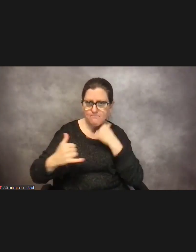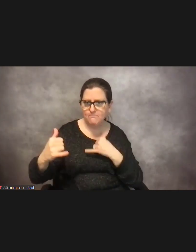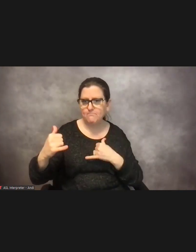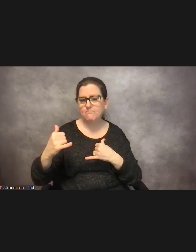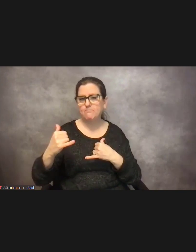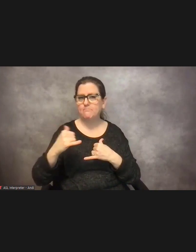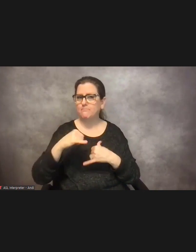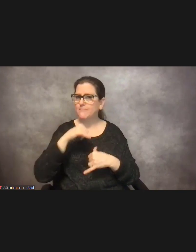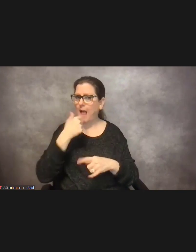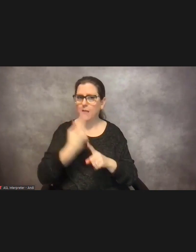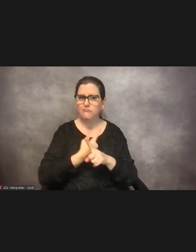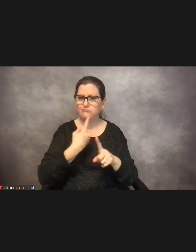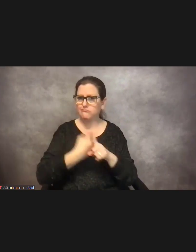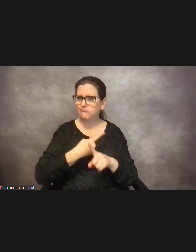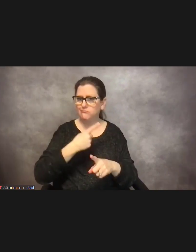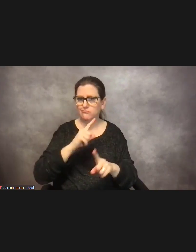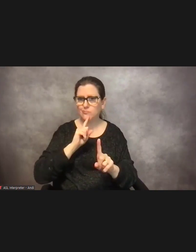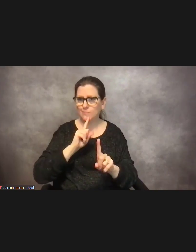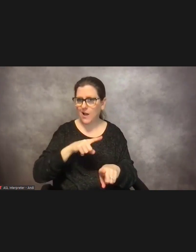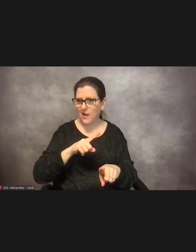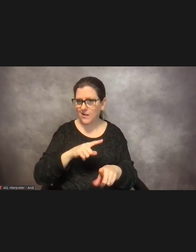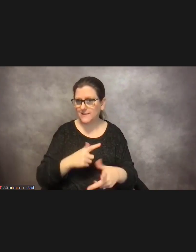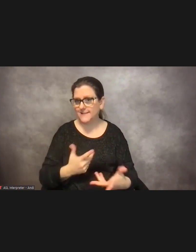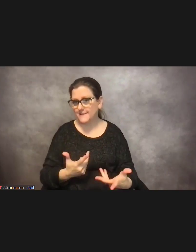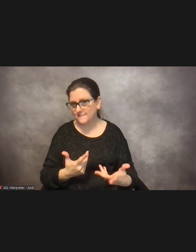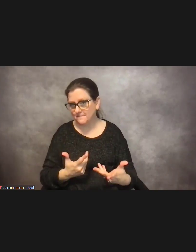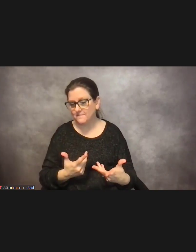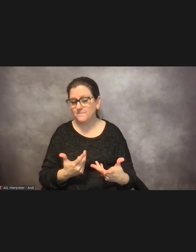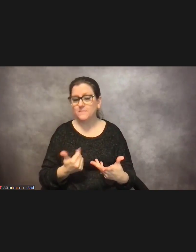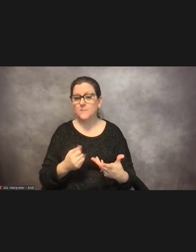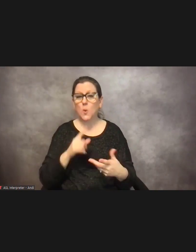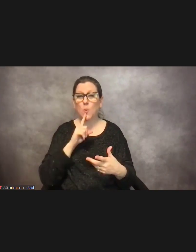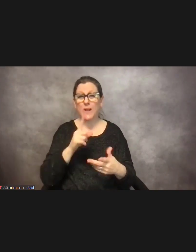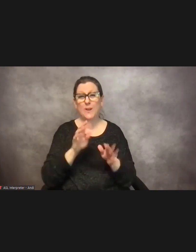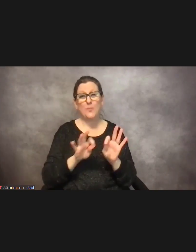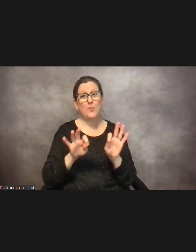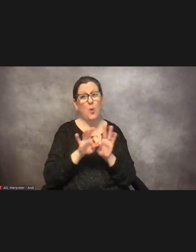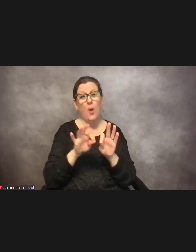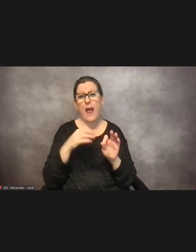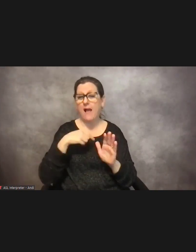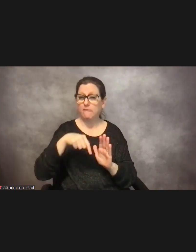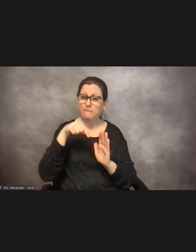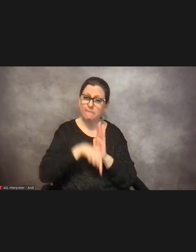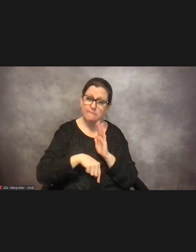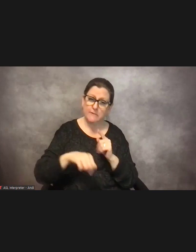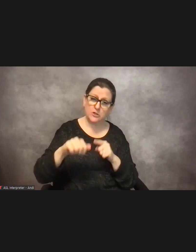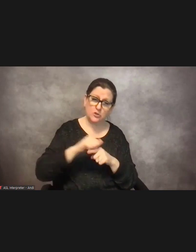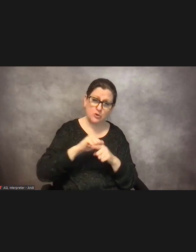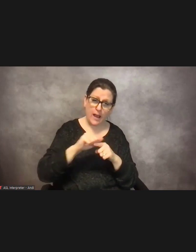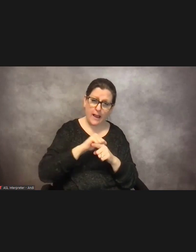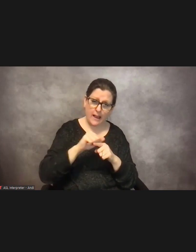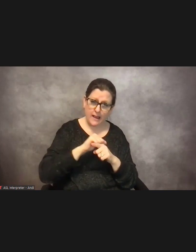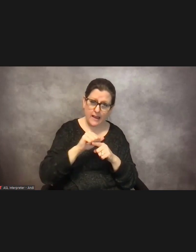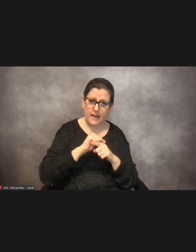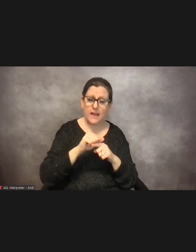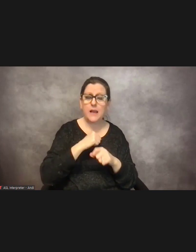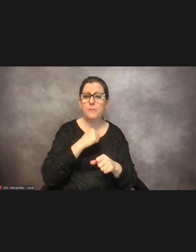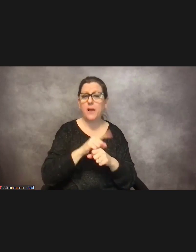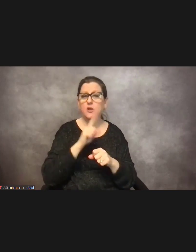that can produce inaccurate results. So, there's a real need for thorough training and oversight, to